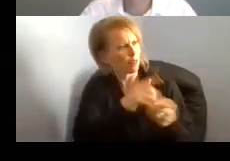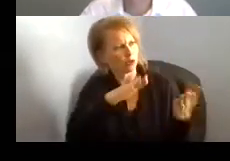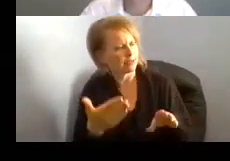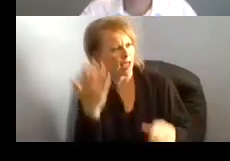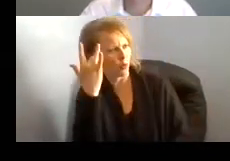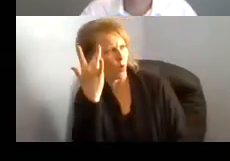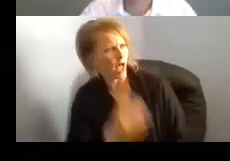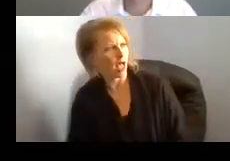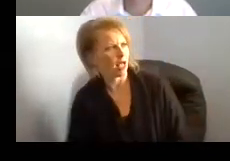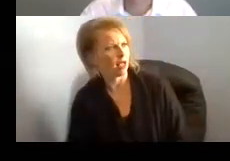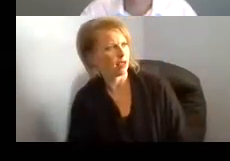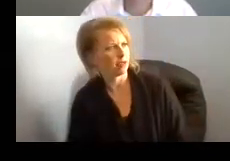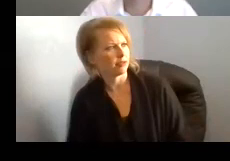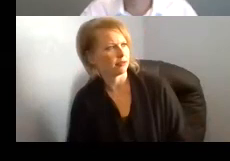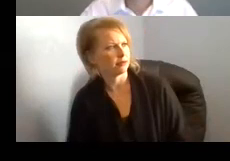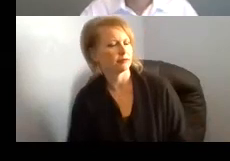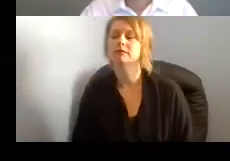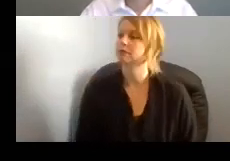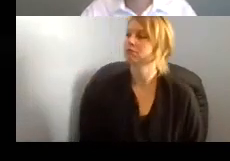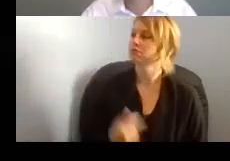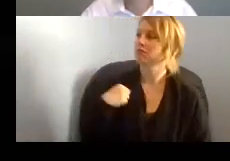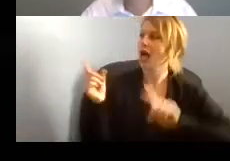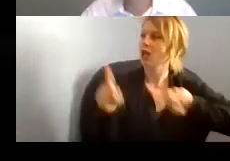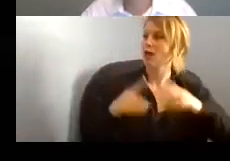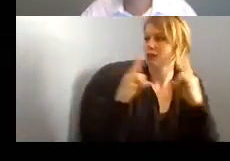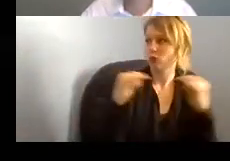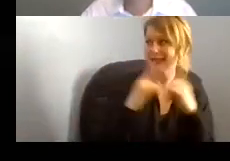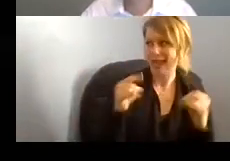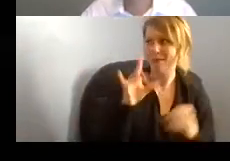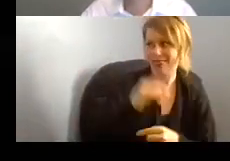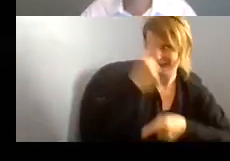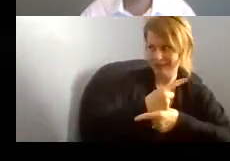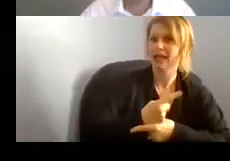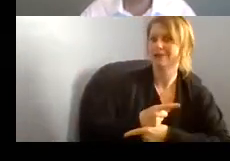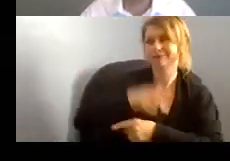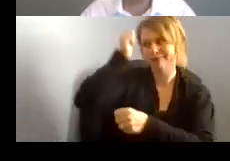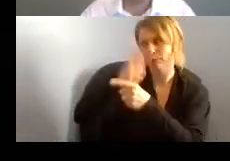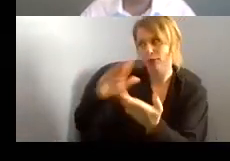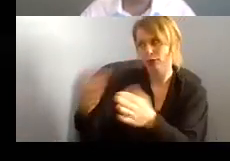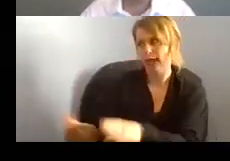because I went to camp that day. SIDS is death of unknown cause. He really didn’t understand